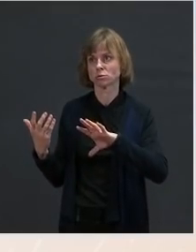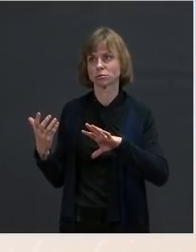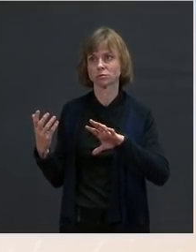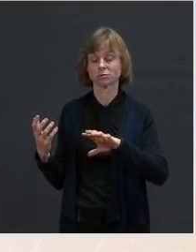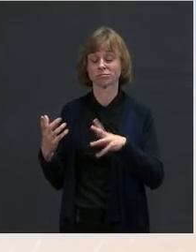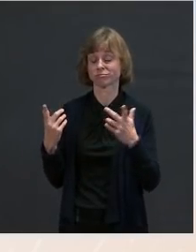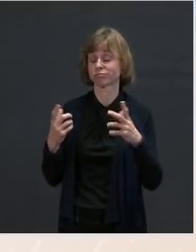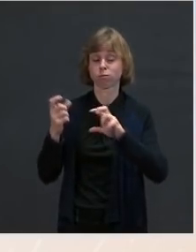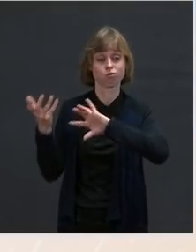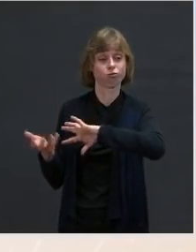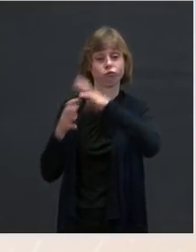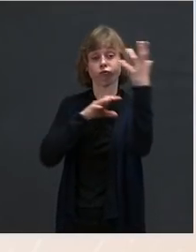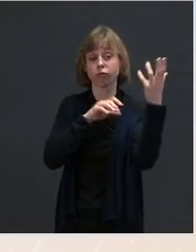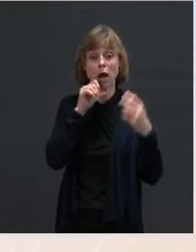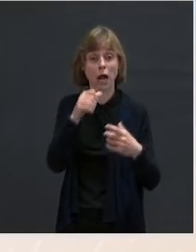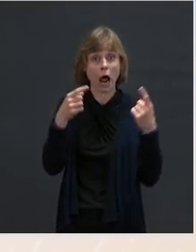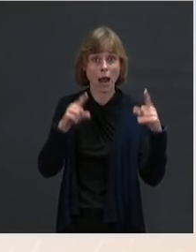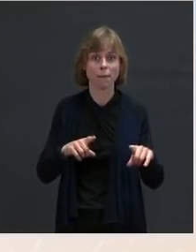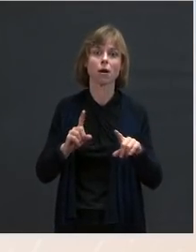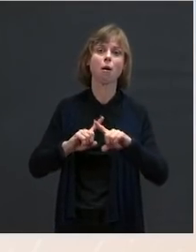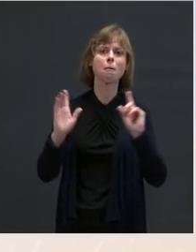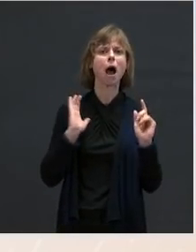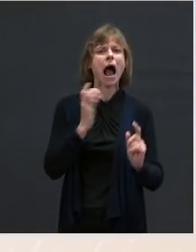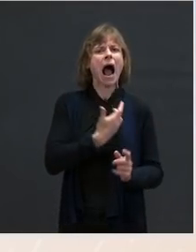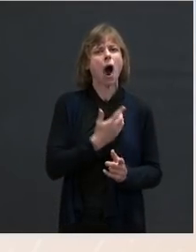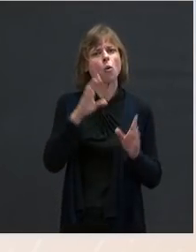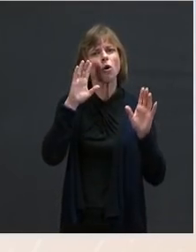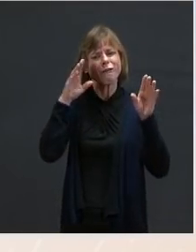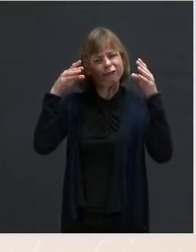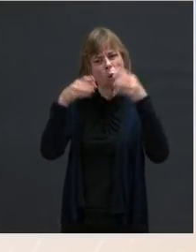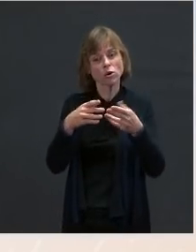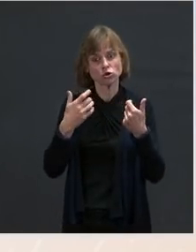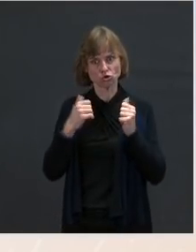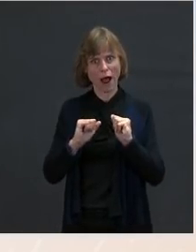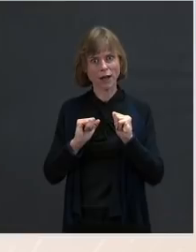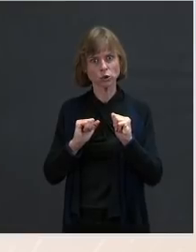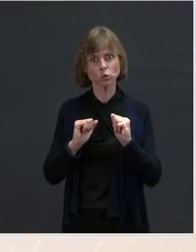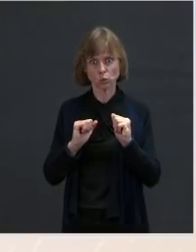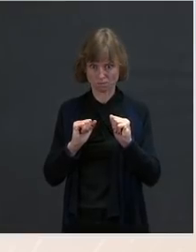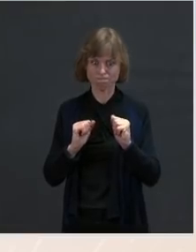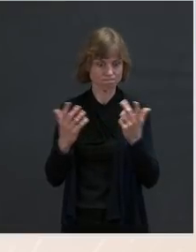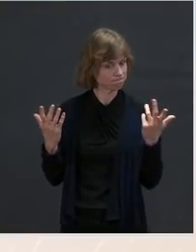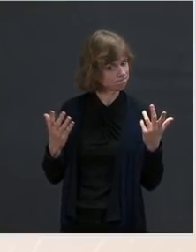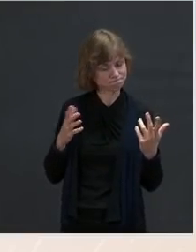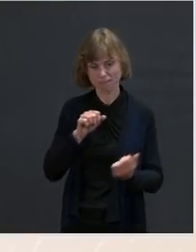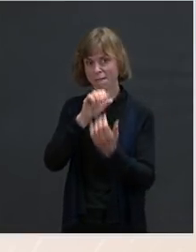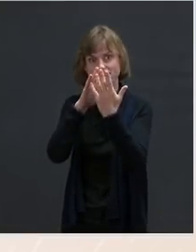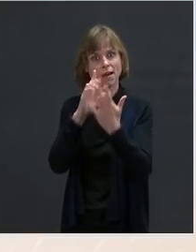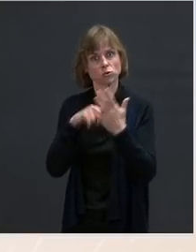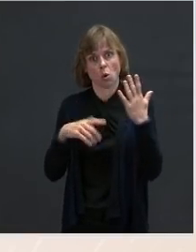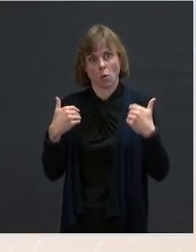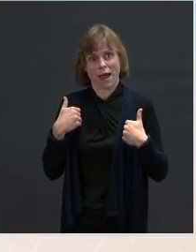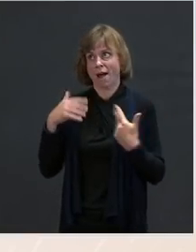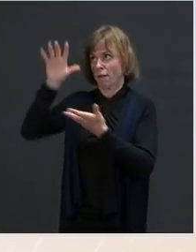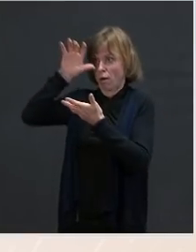But our focus is on building out of the hole that we inherited and ensuring that we are taking every step necessary,